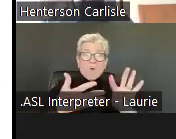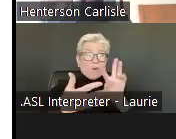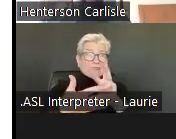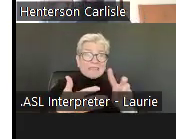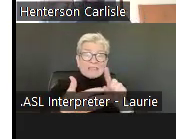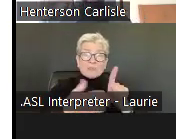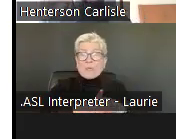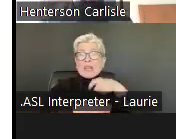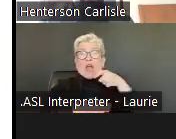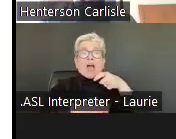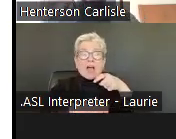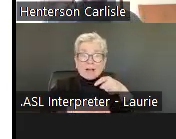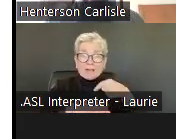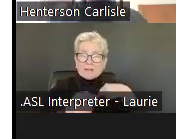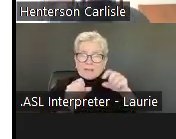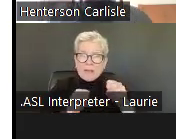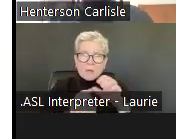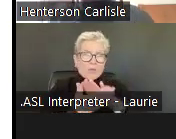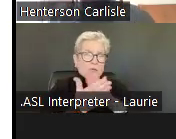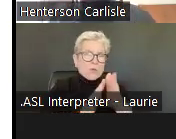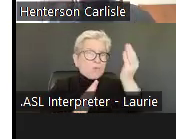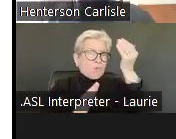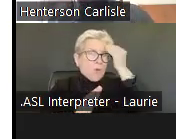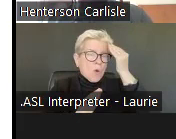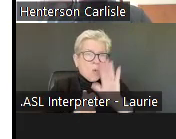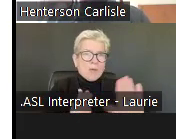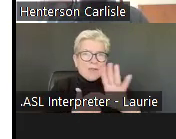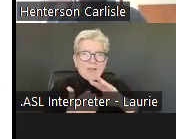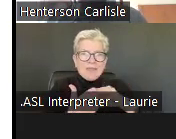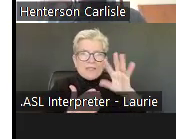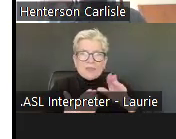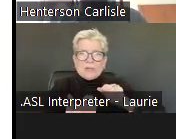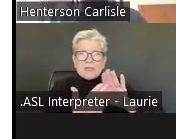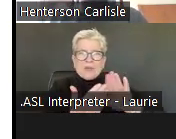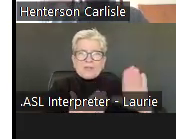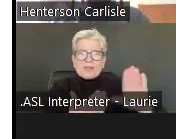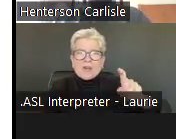but also are able to address some of their needs that you would like to address before